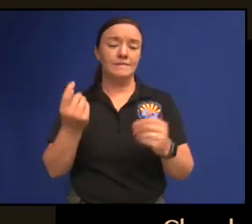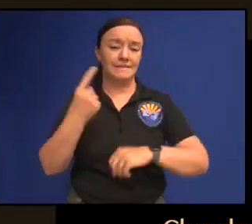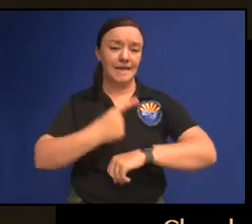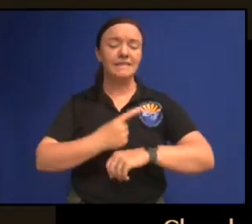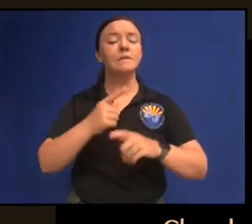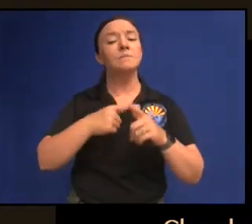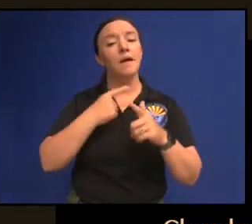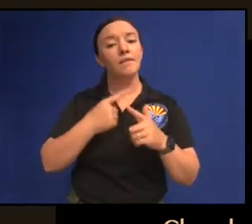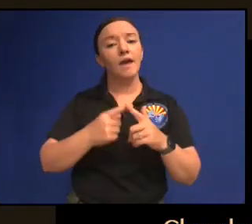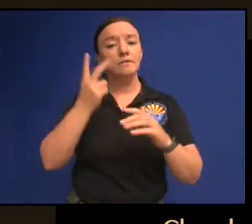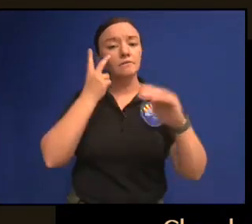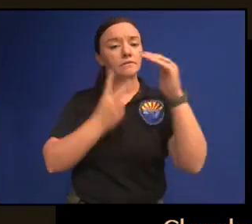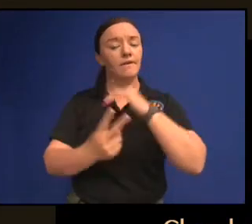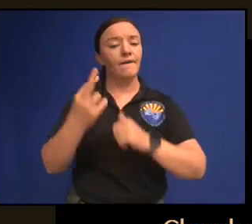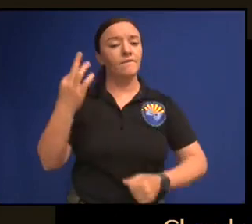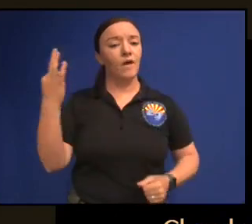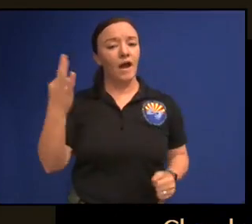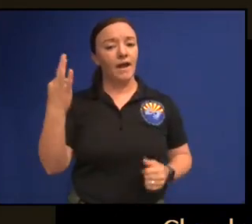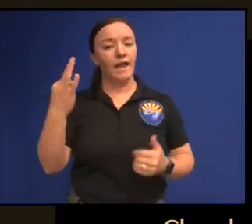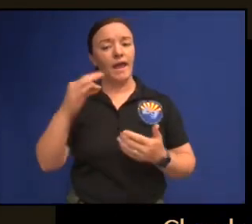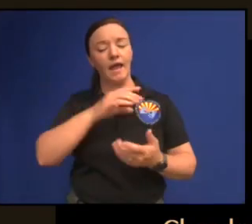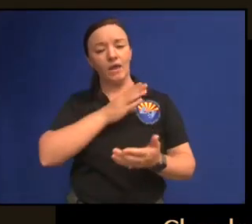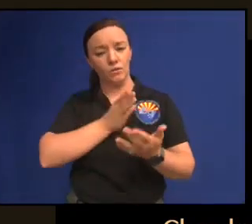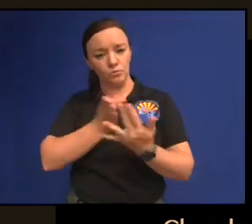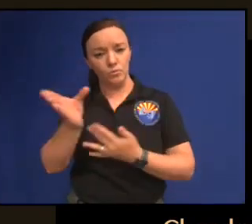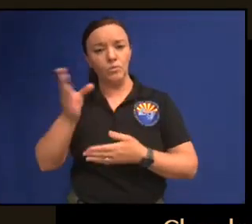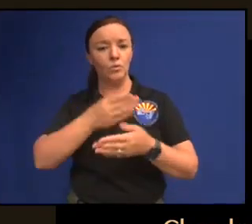EARLY NEXT WEEK, ALL OF THOSE TREND SHARPLY DOWNWARD,